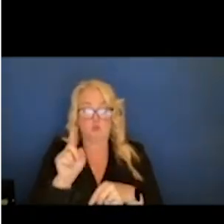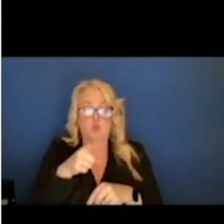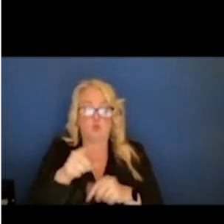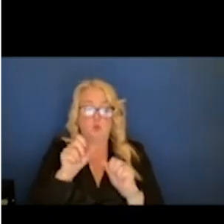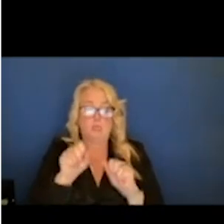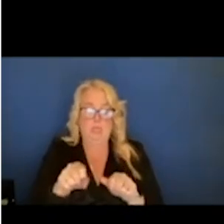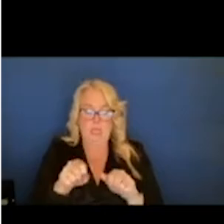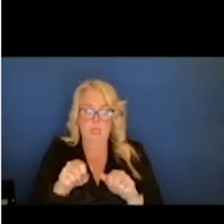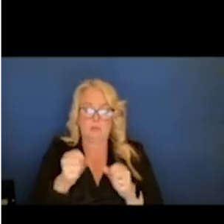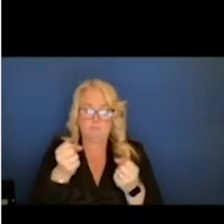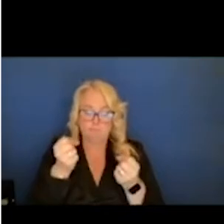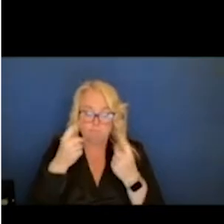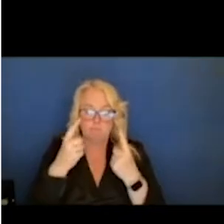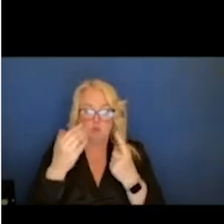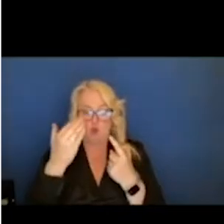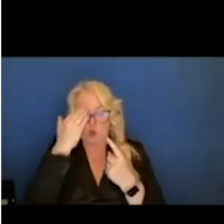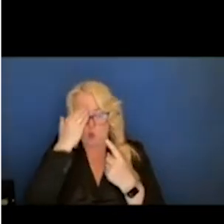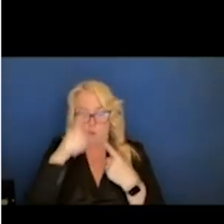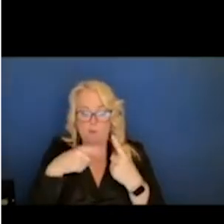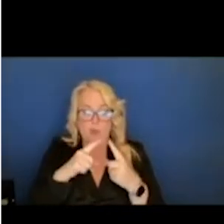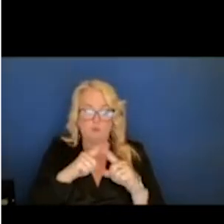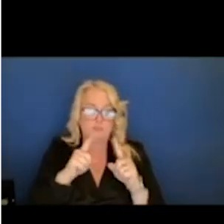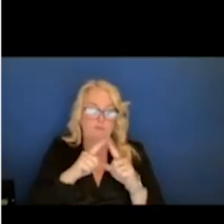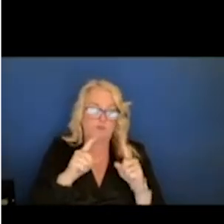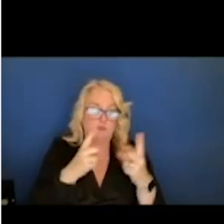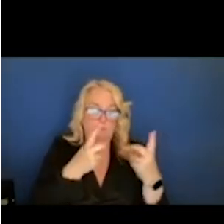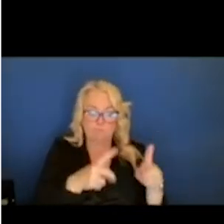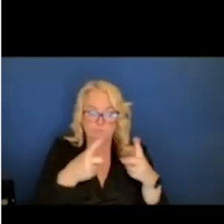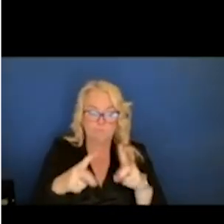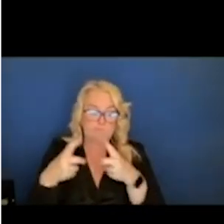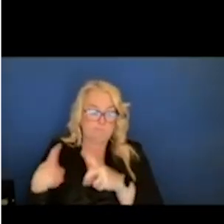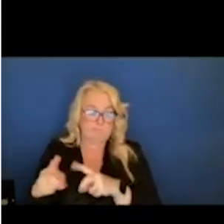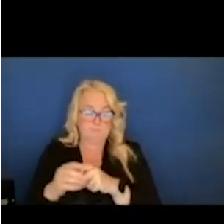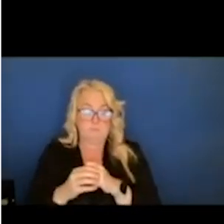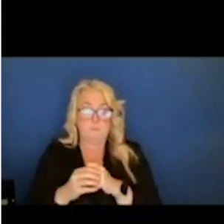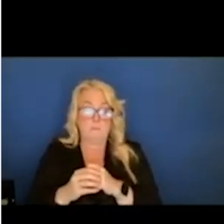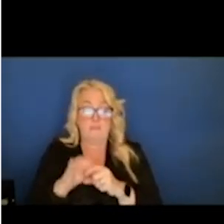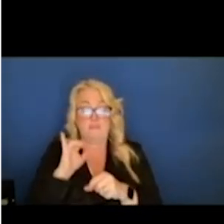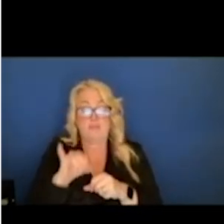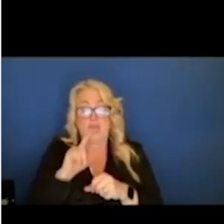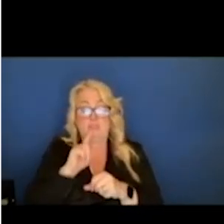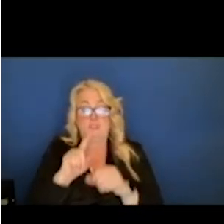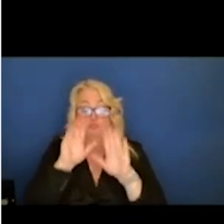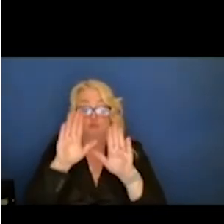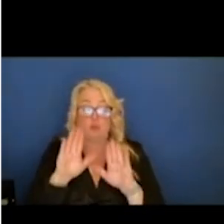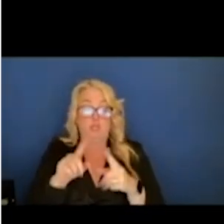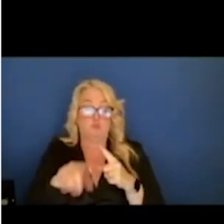is where you can stay up to date with upcoming DIF related events. This is a great place to